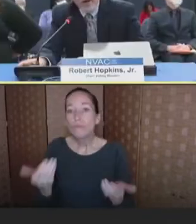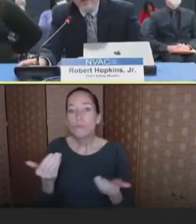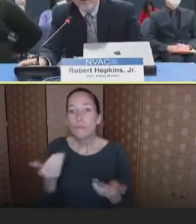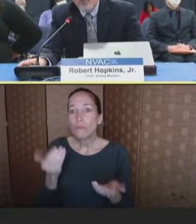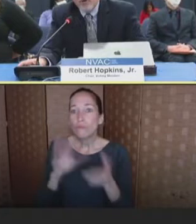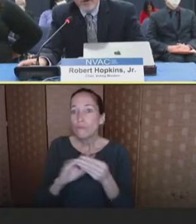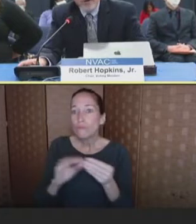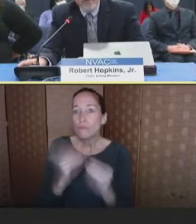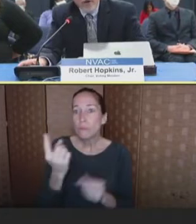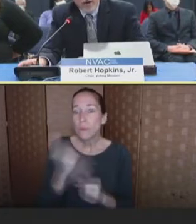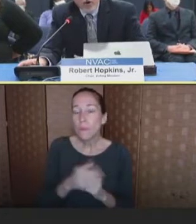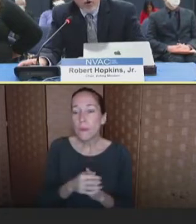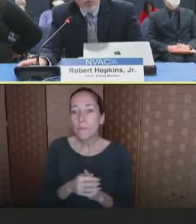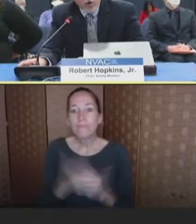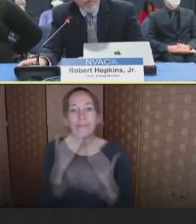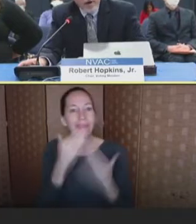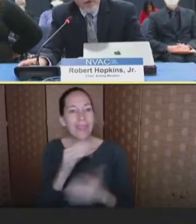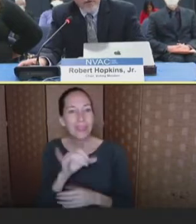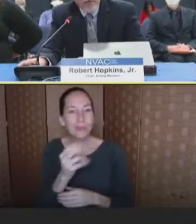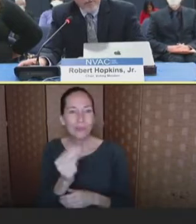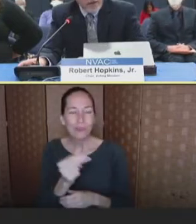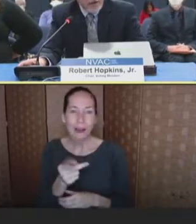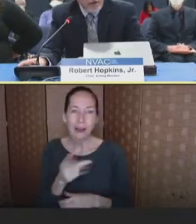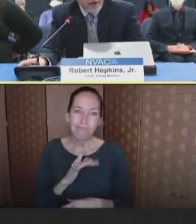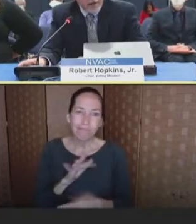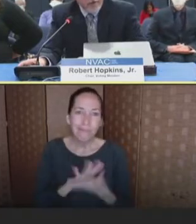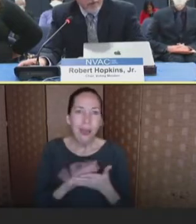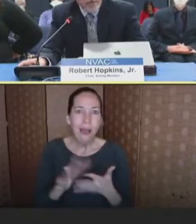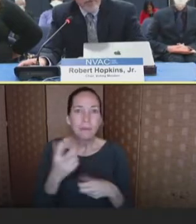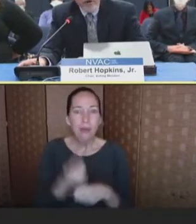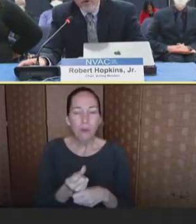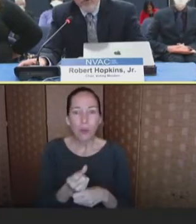Nice summary of a lot of hard work by this committee over the last couple of years.